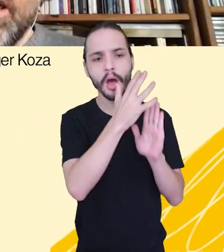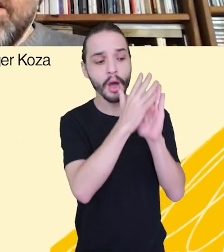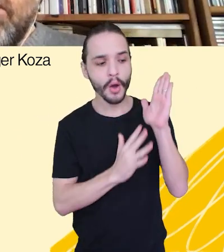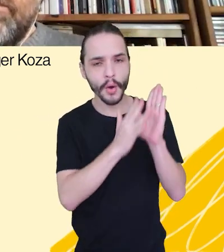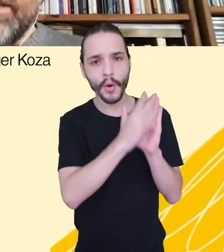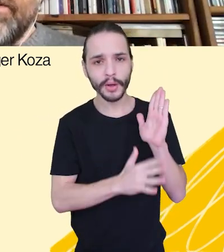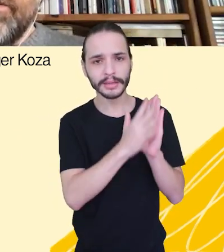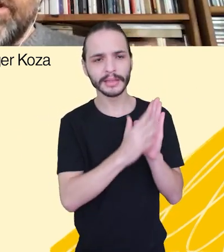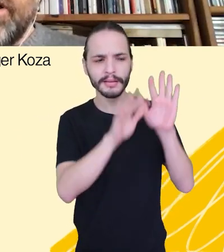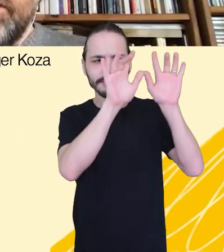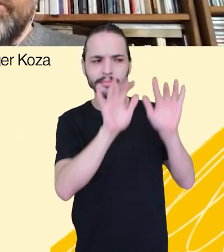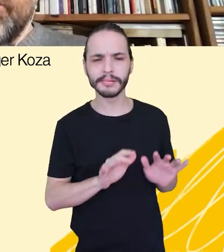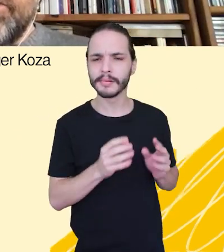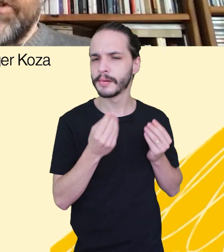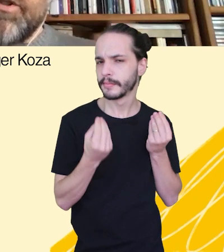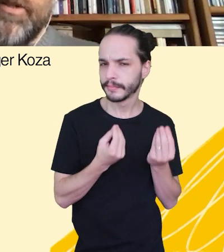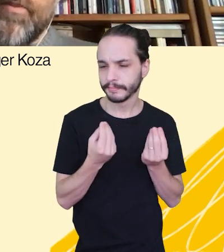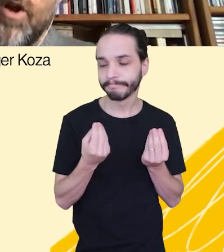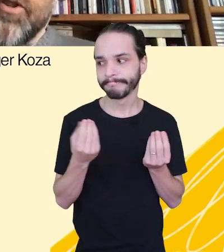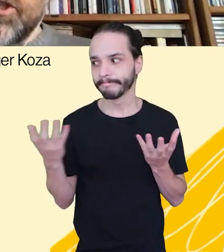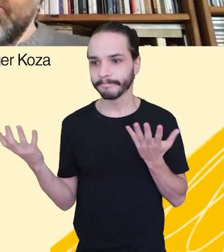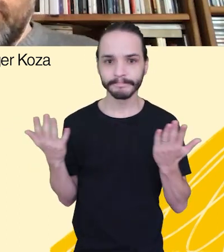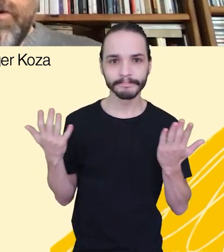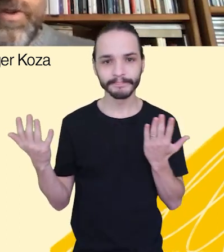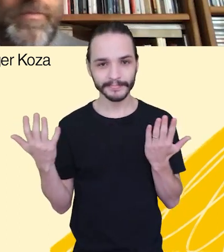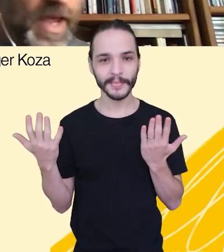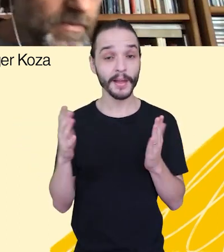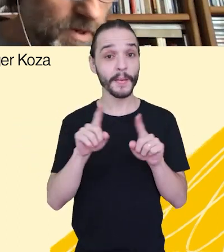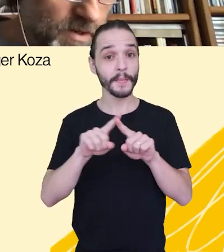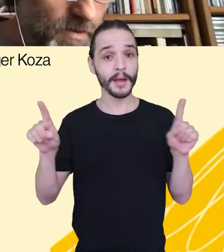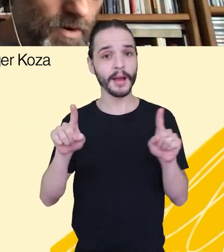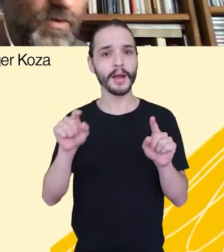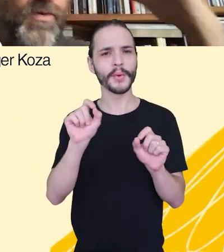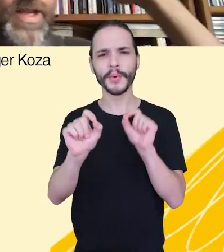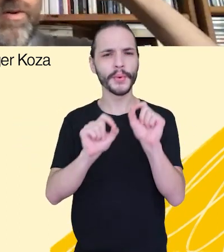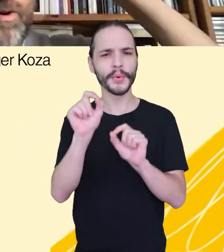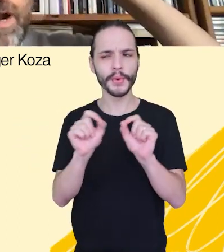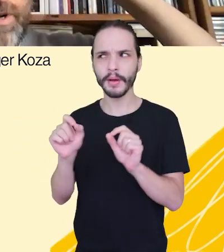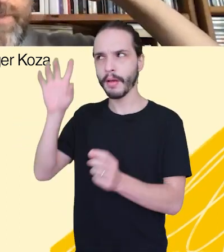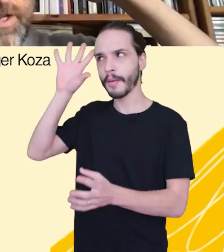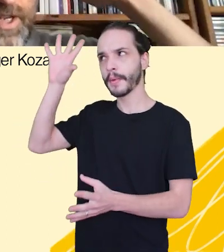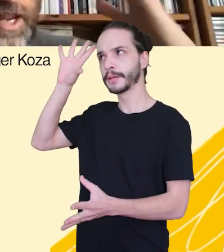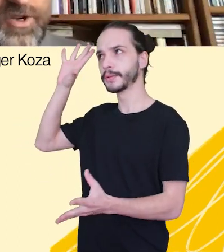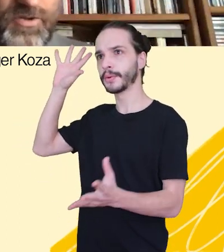but the process from the paper or our imagination